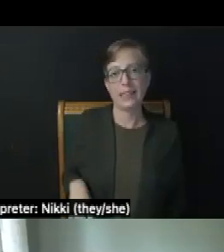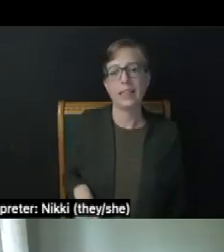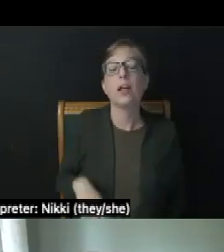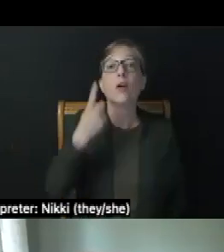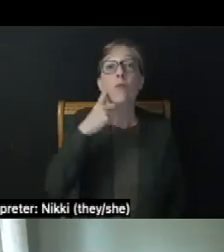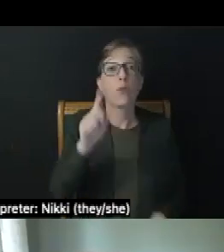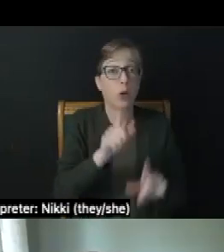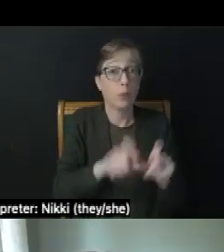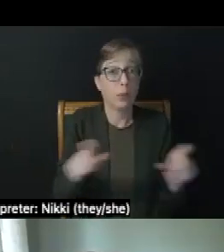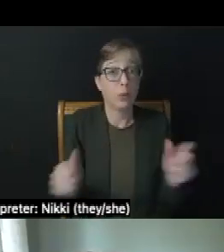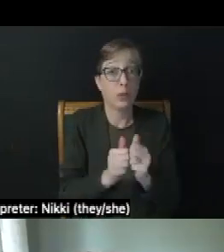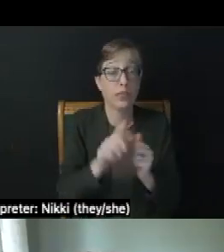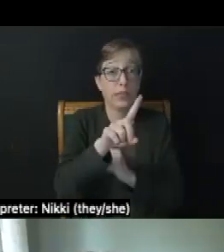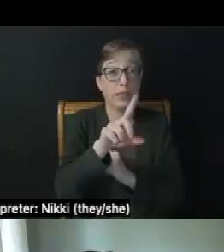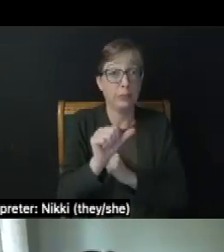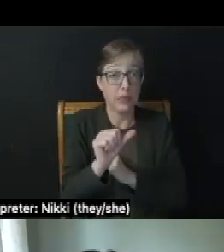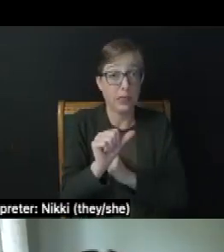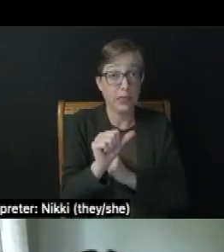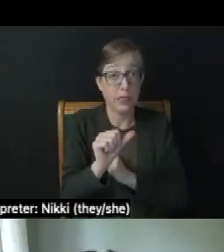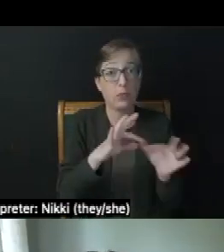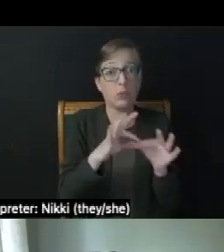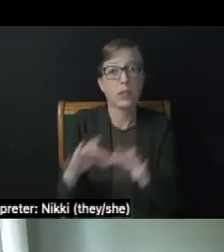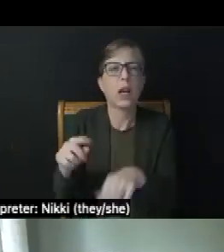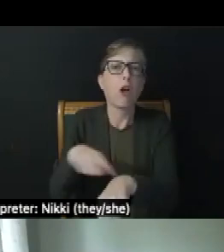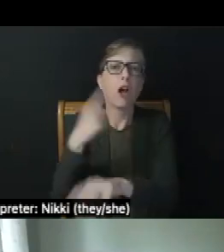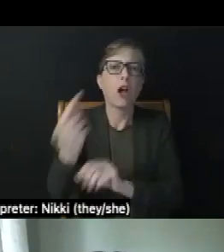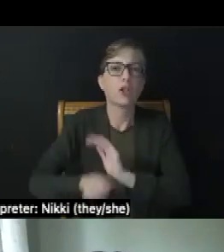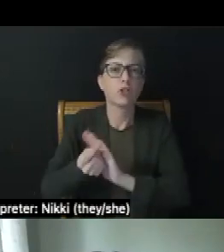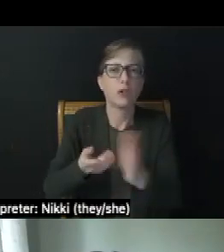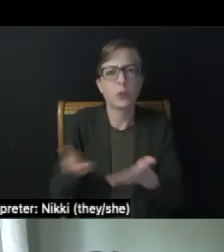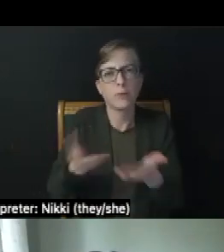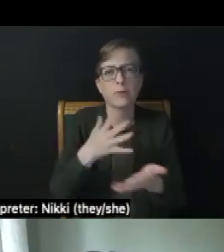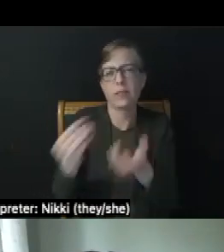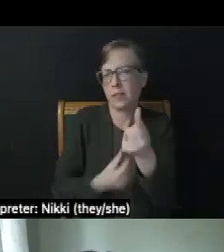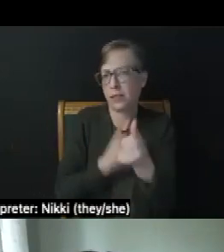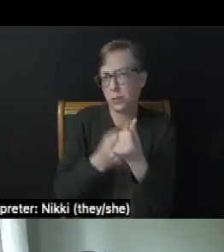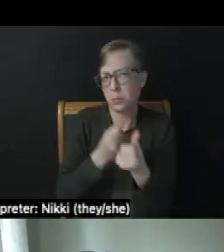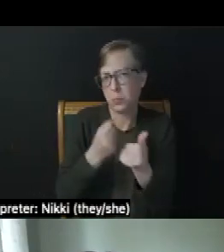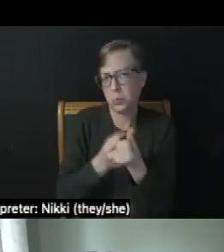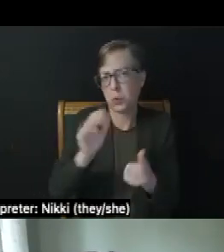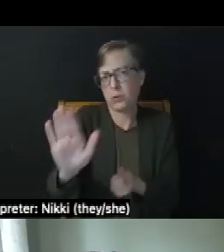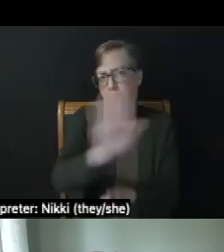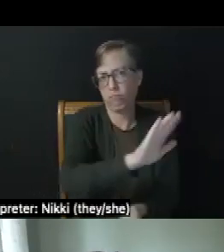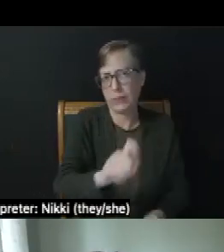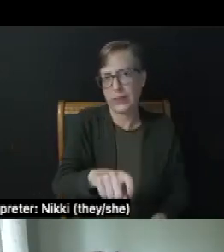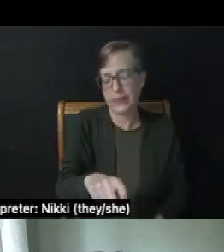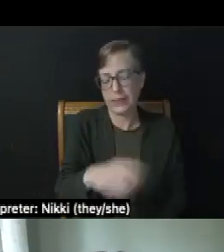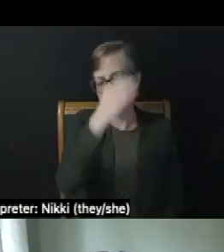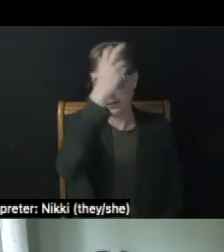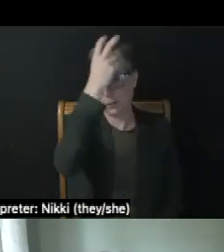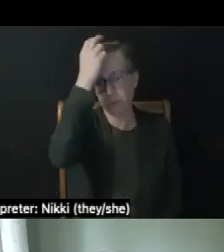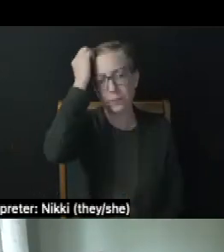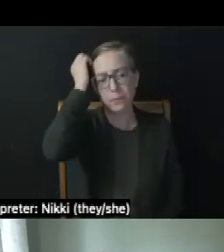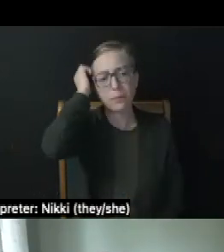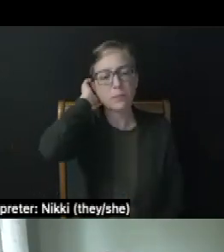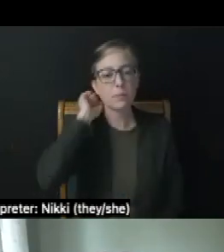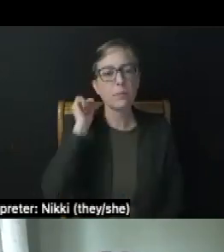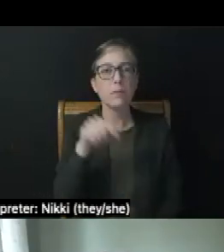long term services and supports needs. The slide illustrates here the key findings,